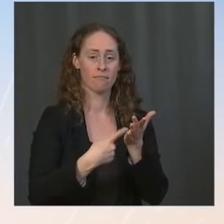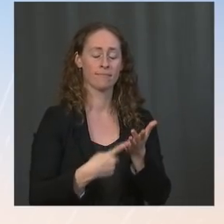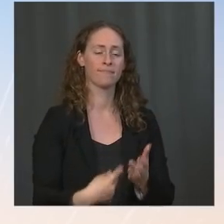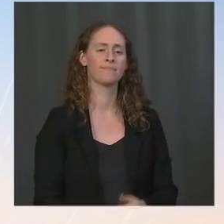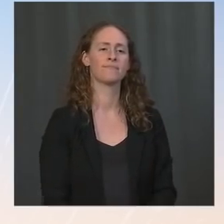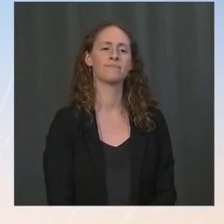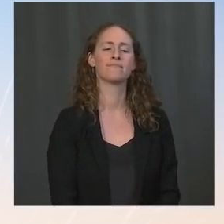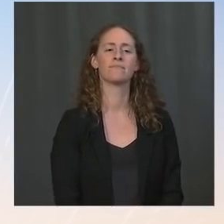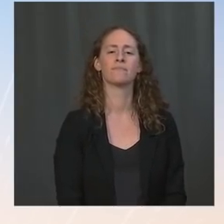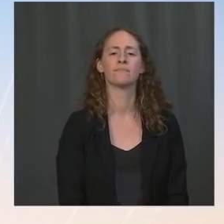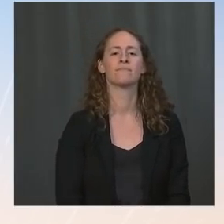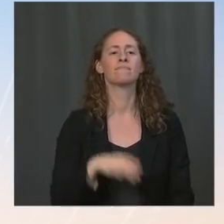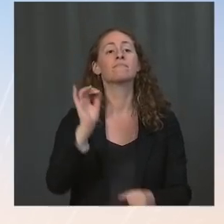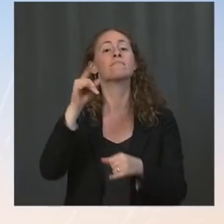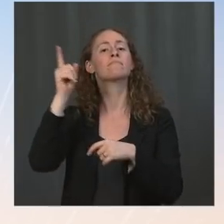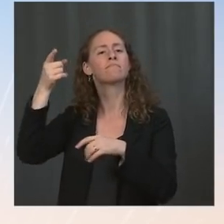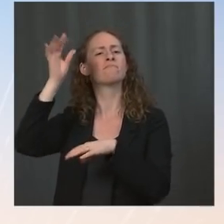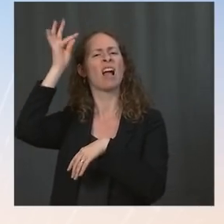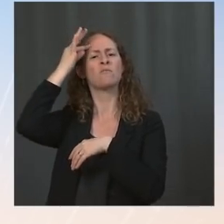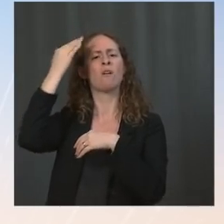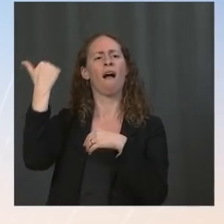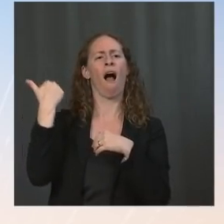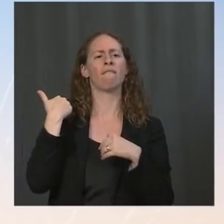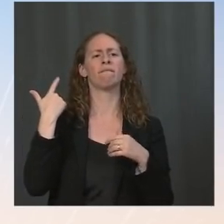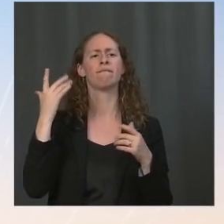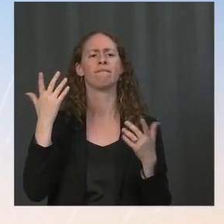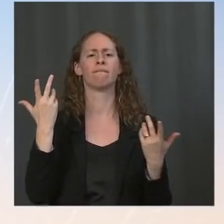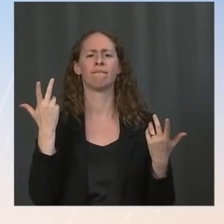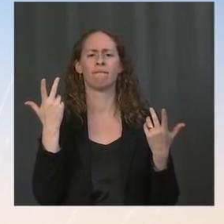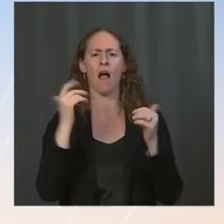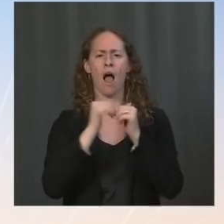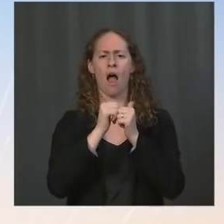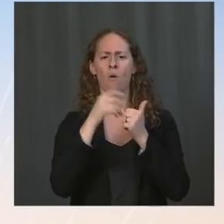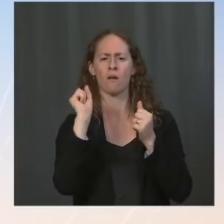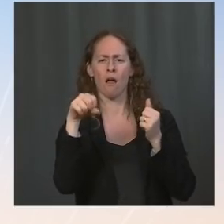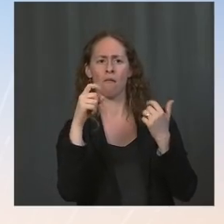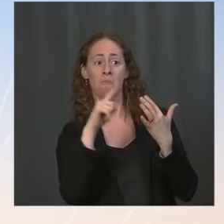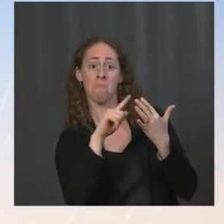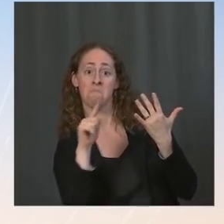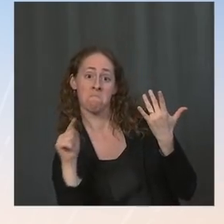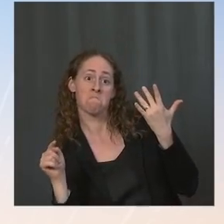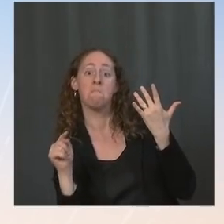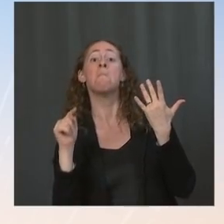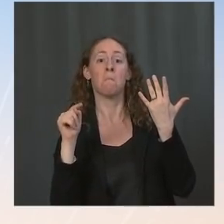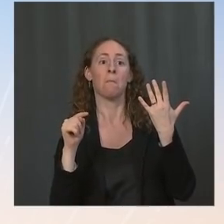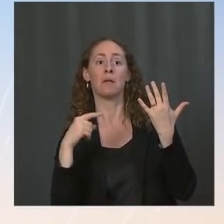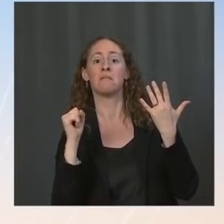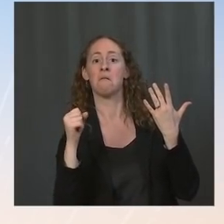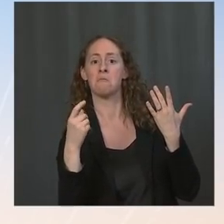has to address fuel supplies shortages during natural disasters by issuing emergency waivers